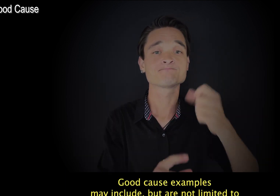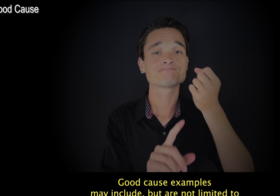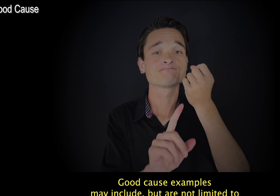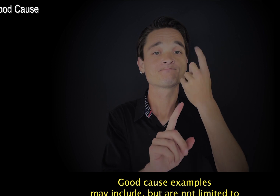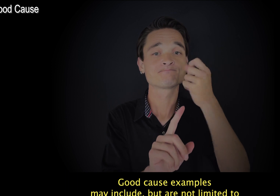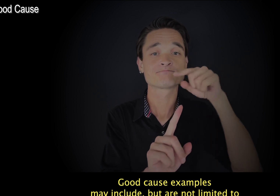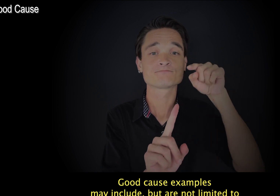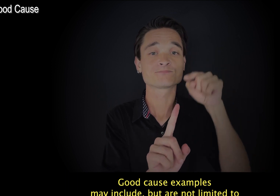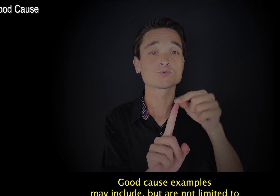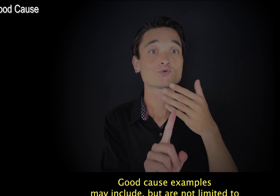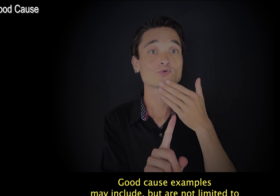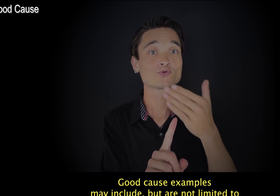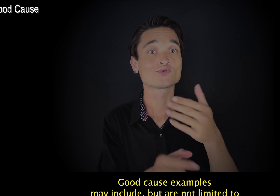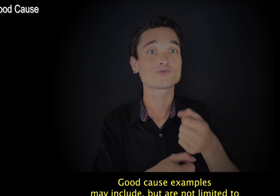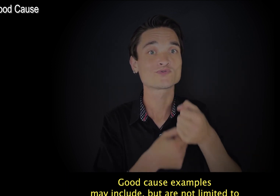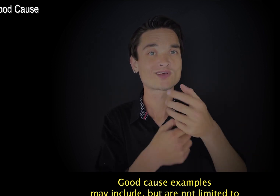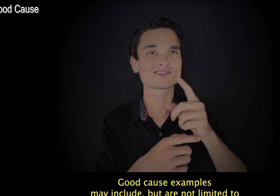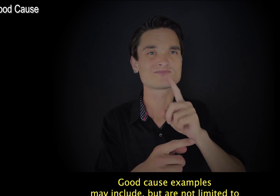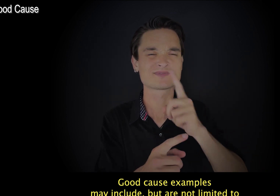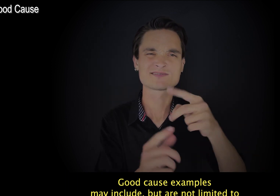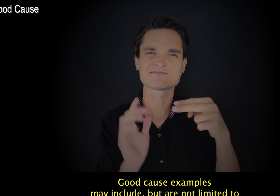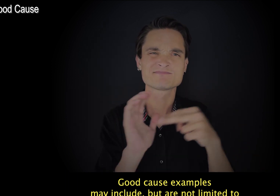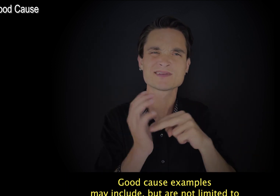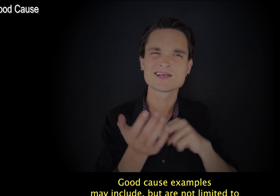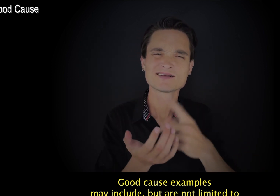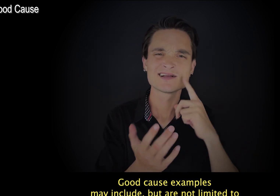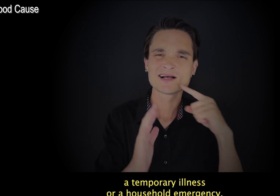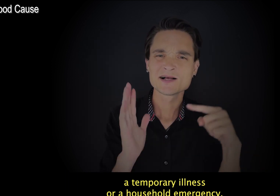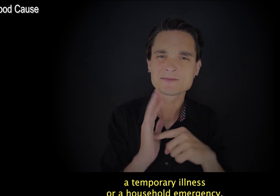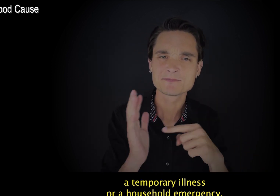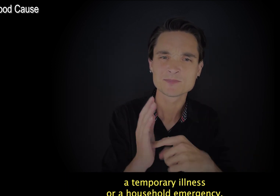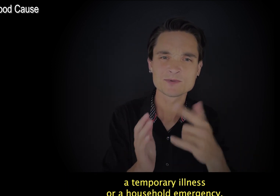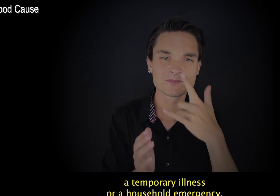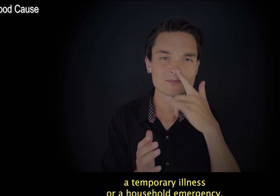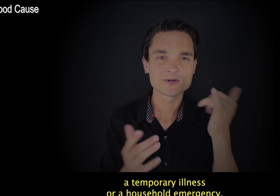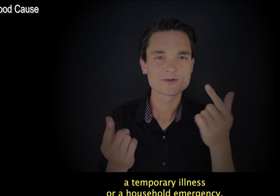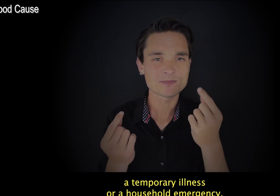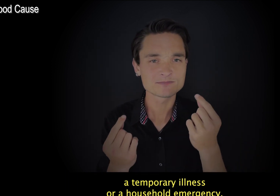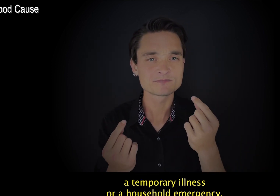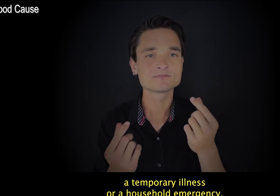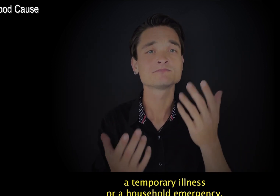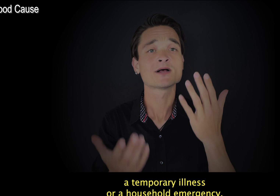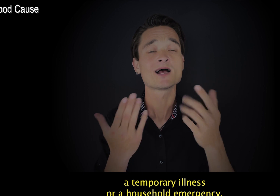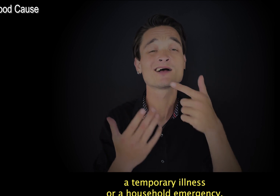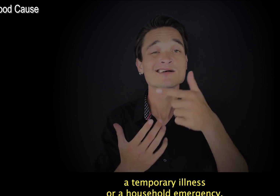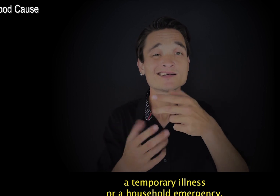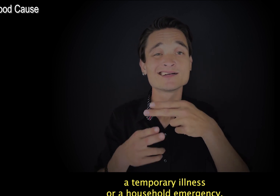Good cause examples may include, but are not limited to a temporary illness or a household emergency.